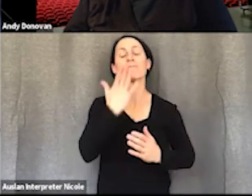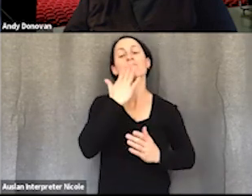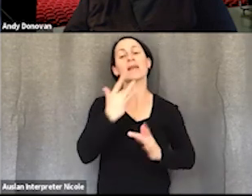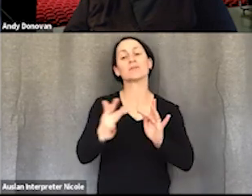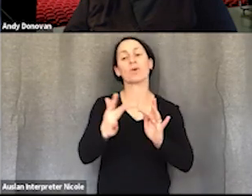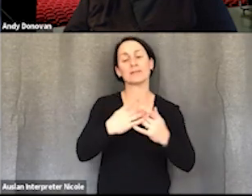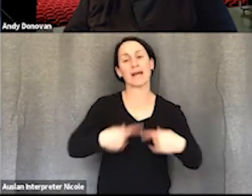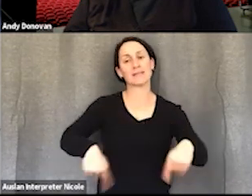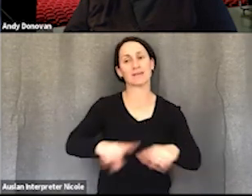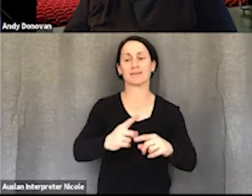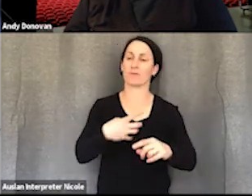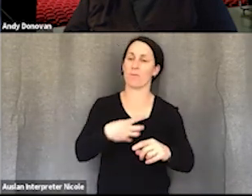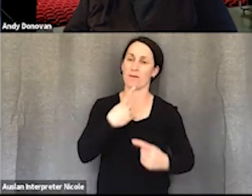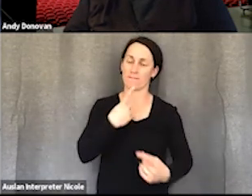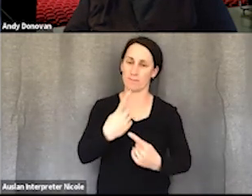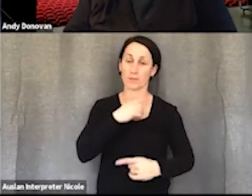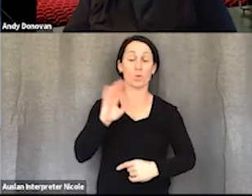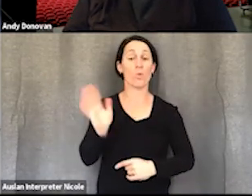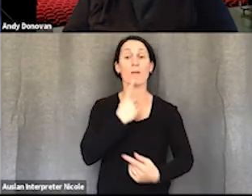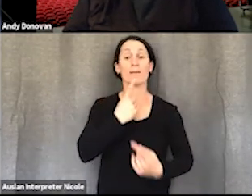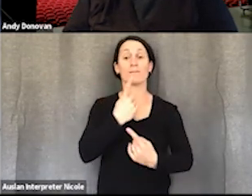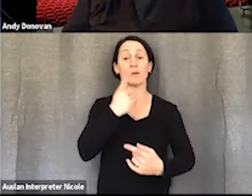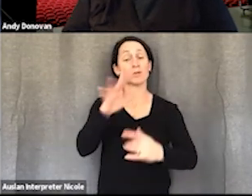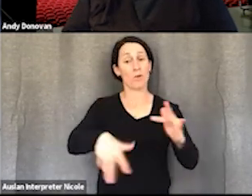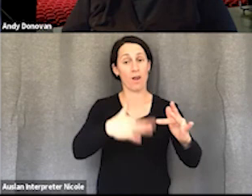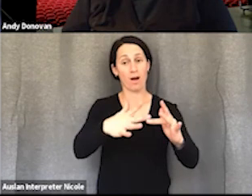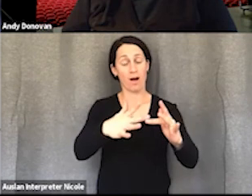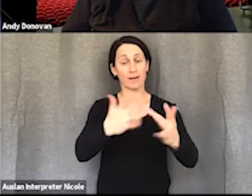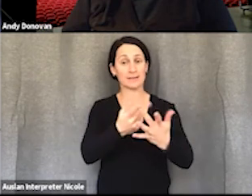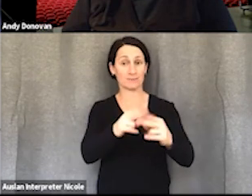All of the data is available in the dashboard. If you have any questions